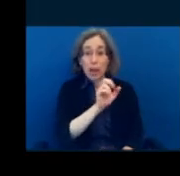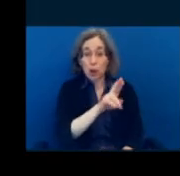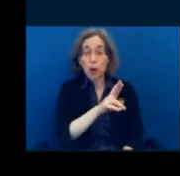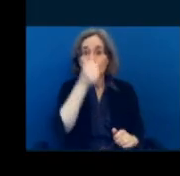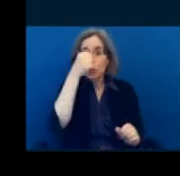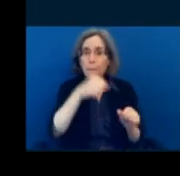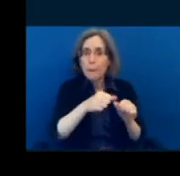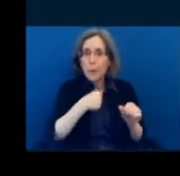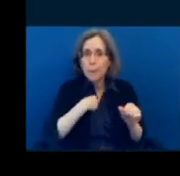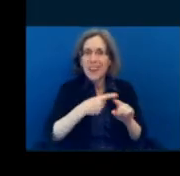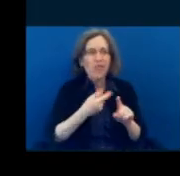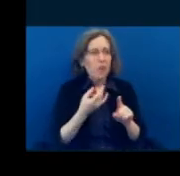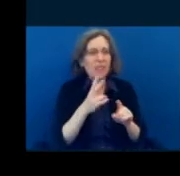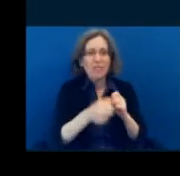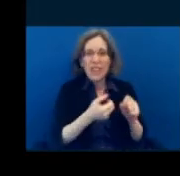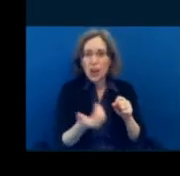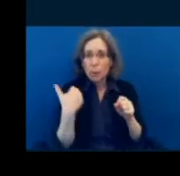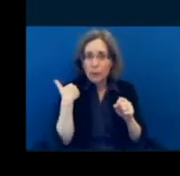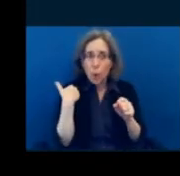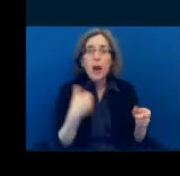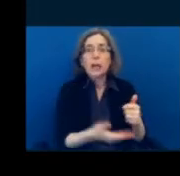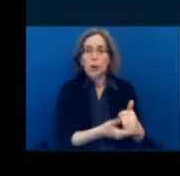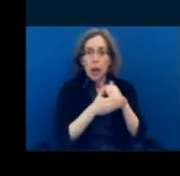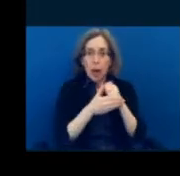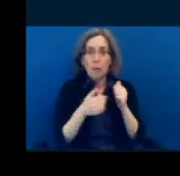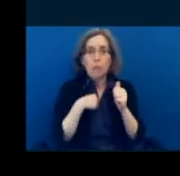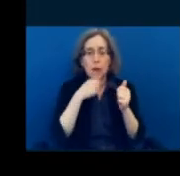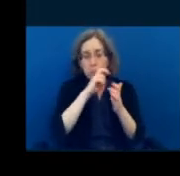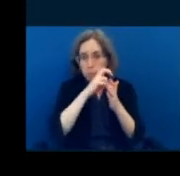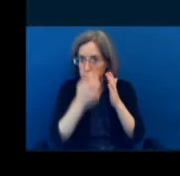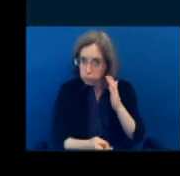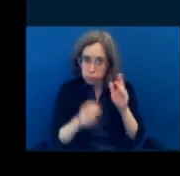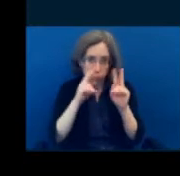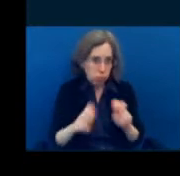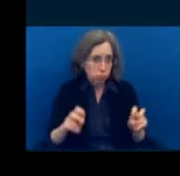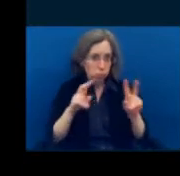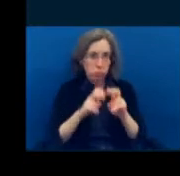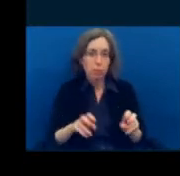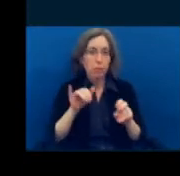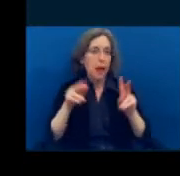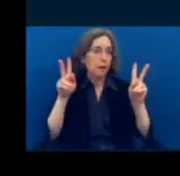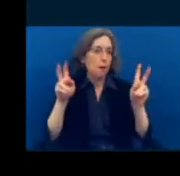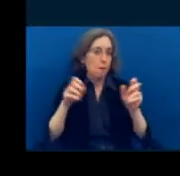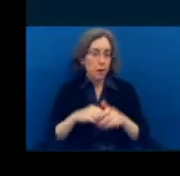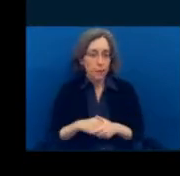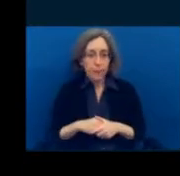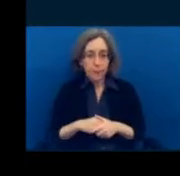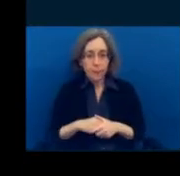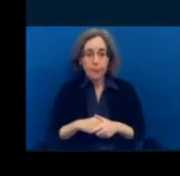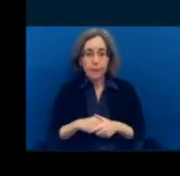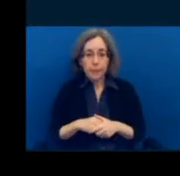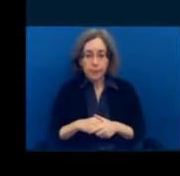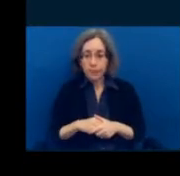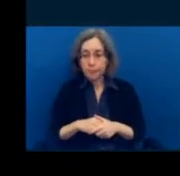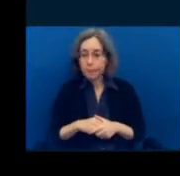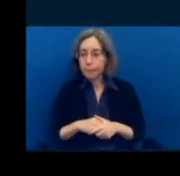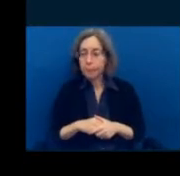HELPED GUIDE ME ON THIS AMAZING TOPIC. IT QUICKLY BECAME CLEAR THAT